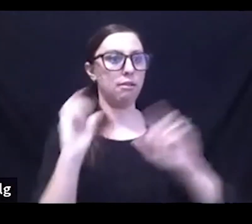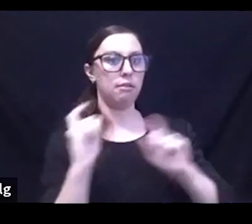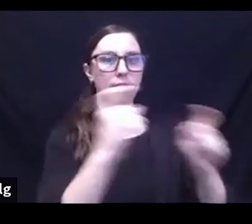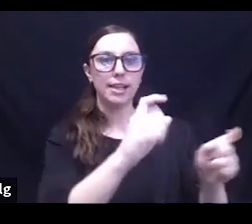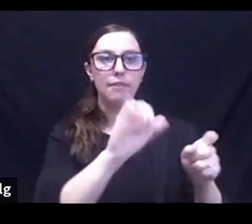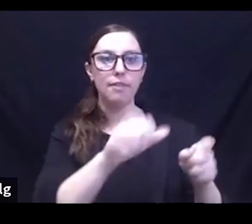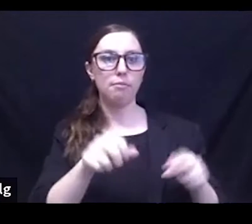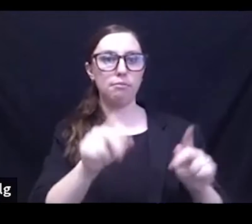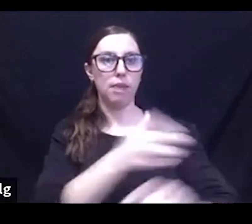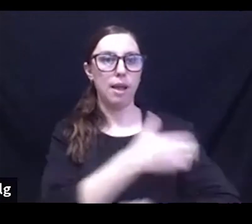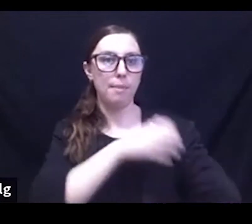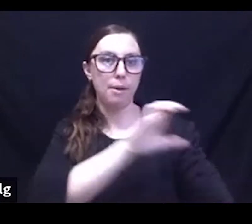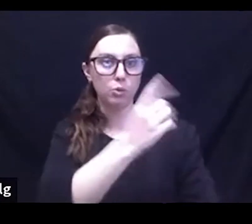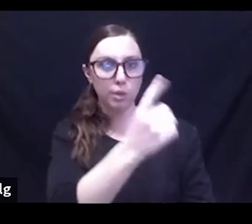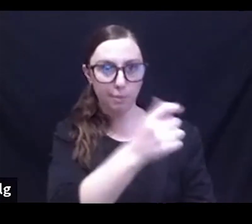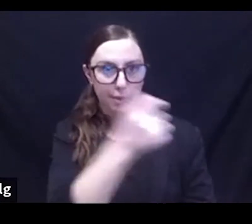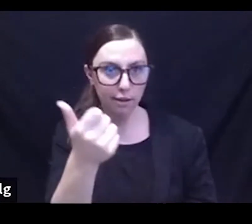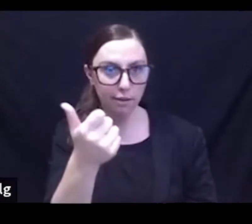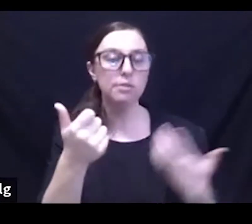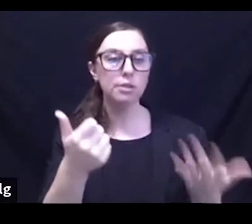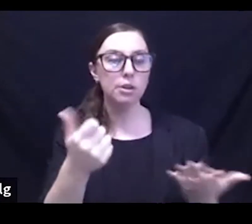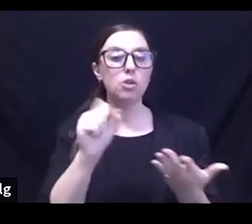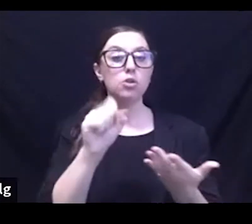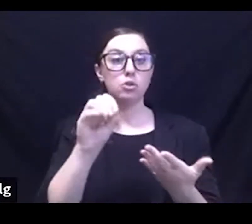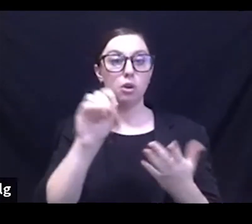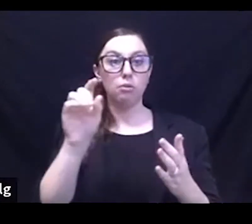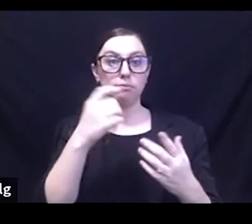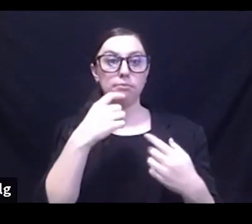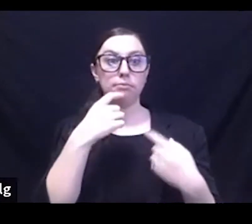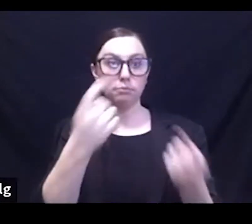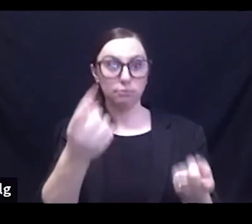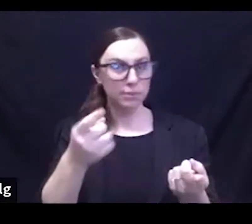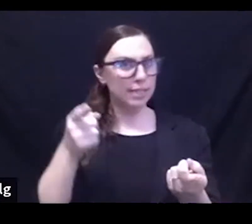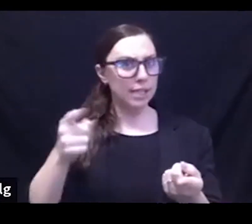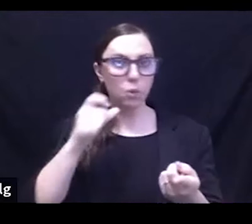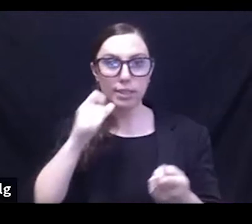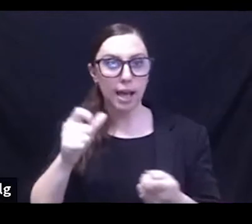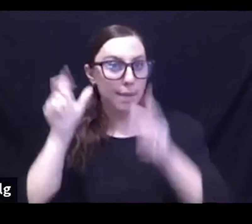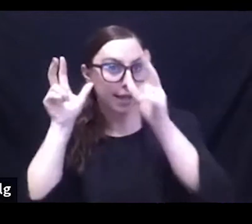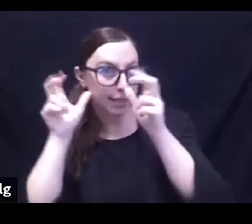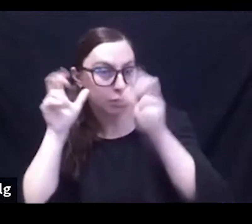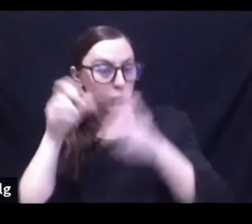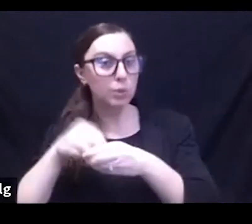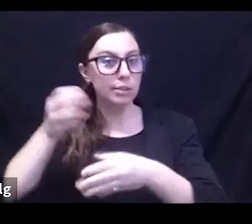affairs. So the allegation Michael was not being heard in court and was treated as somebody